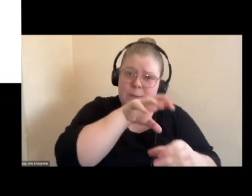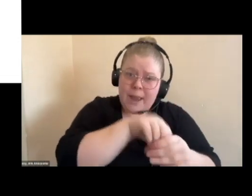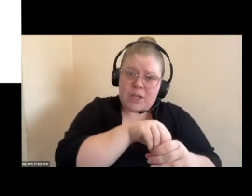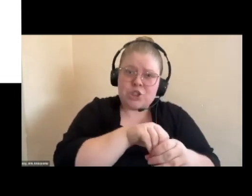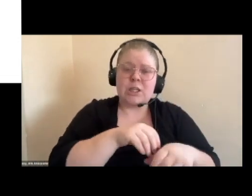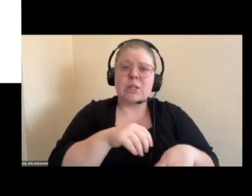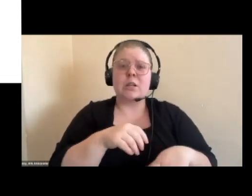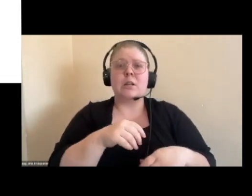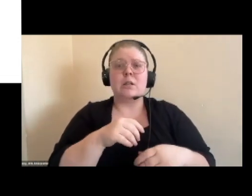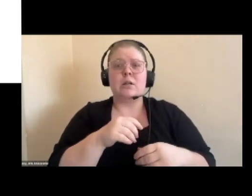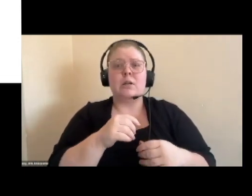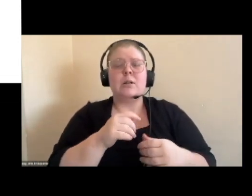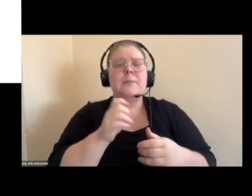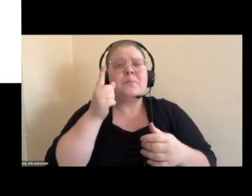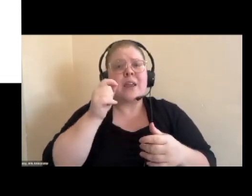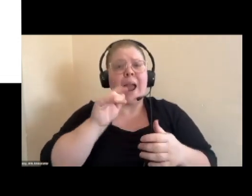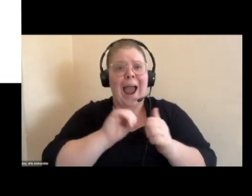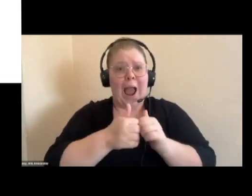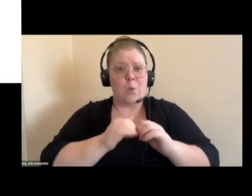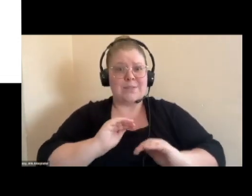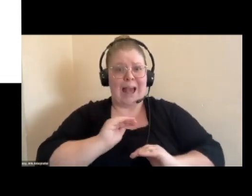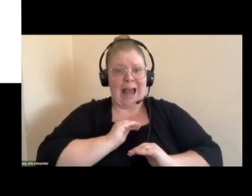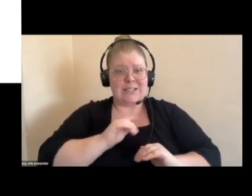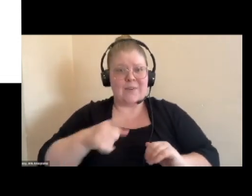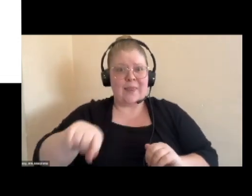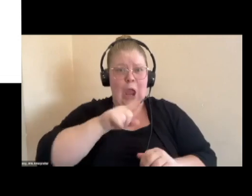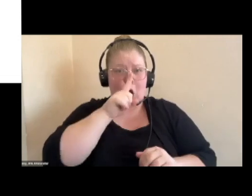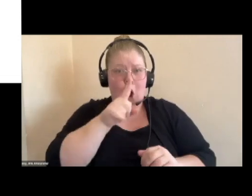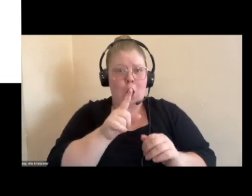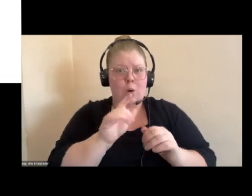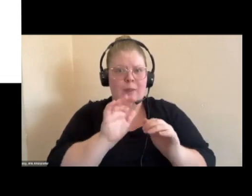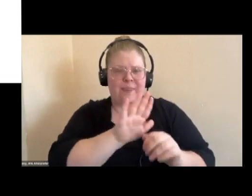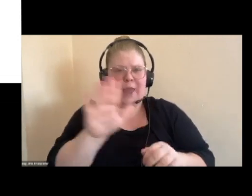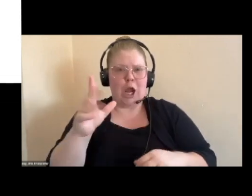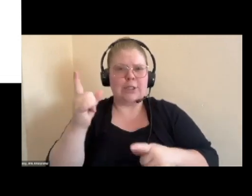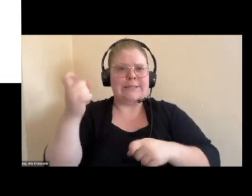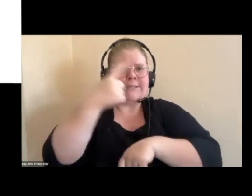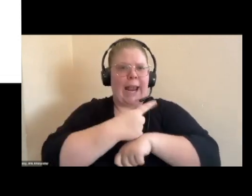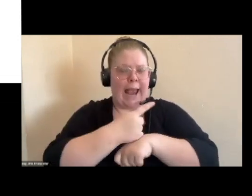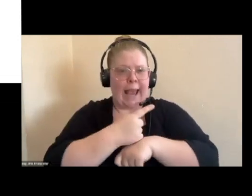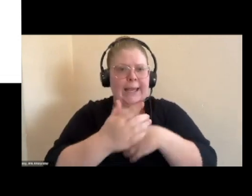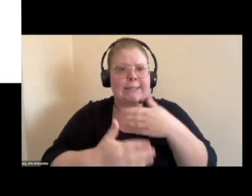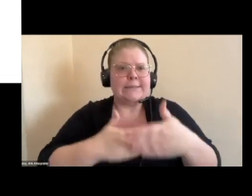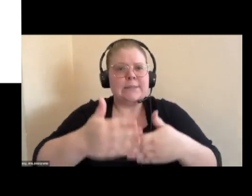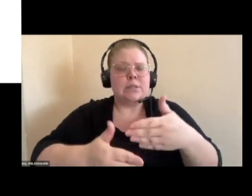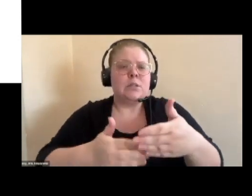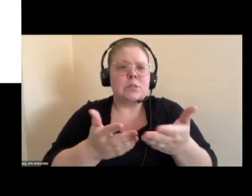how satisfied they are with how they spend their days. So I think there's a lot of